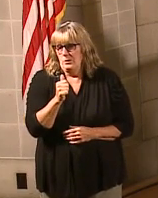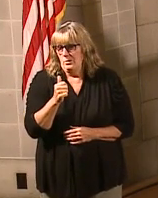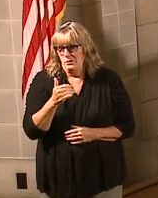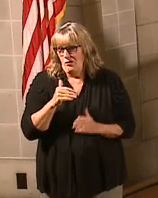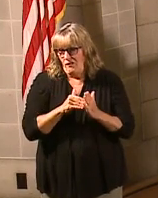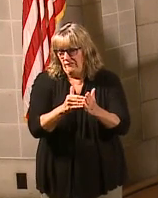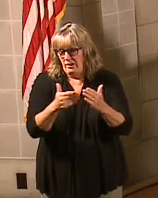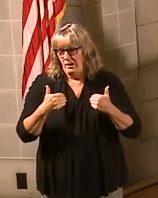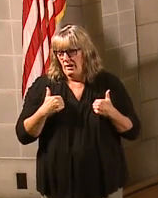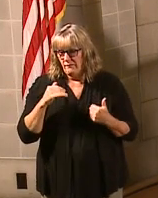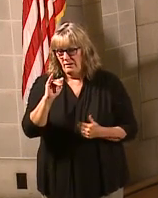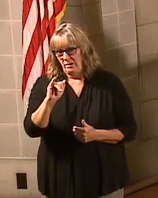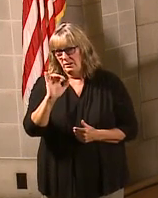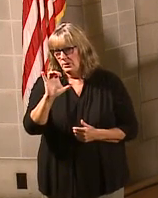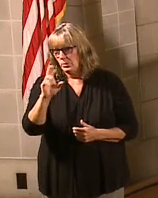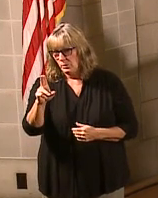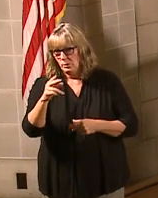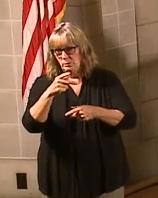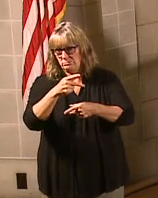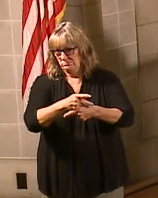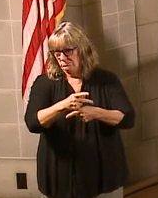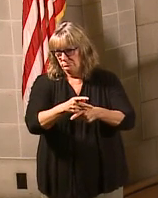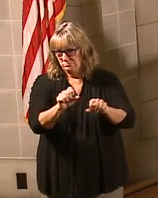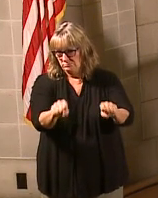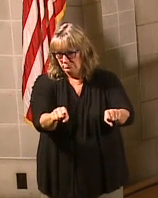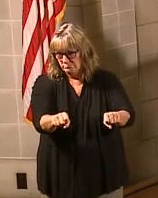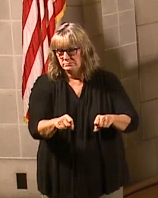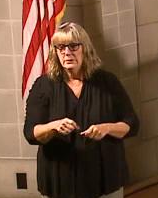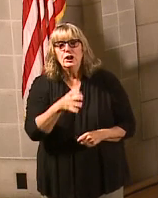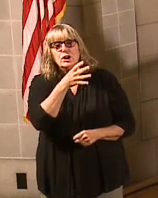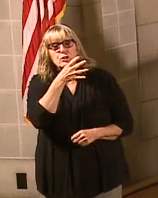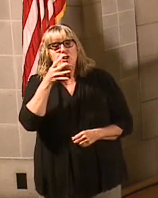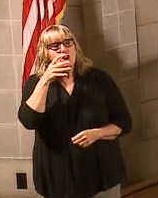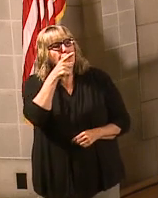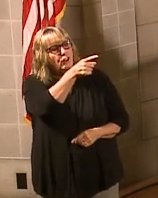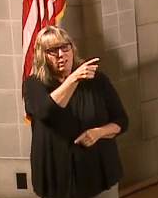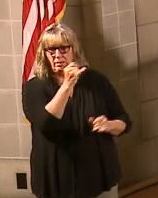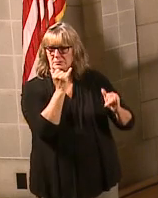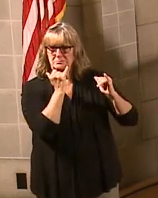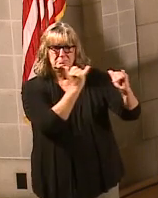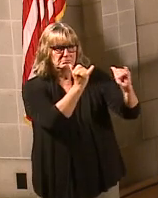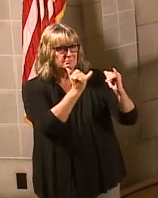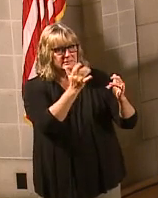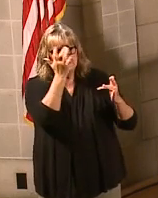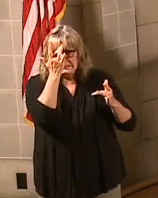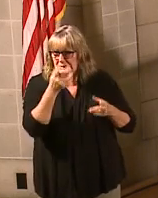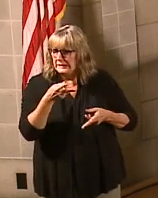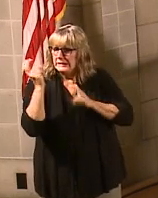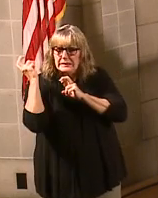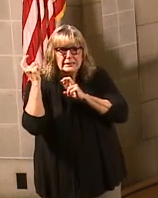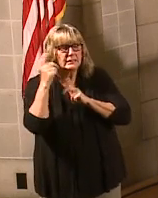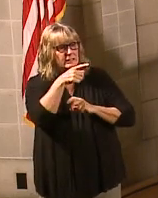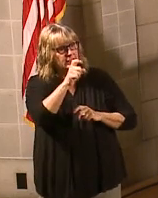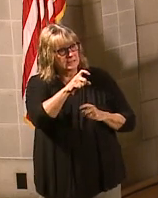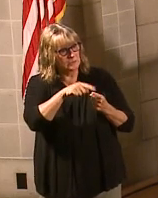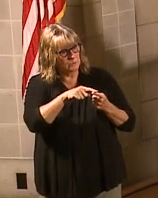HOSPITAL BEDS TO ABOUT 25 BEDS AND RARELY HAVE INTENSIVE CARE